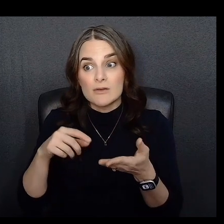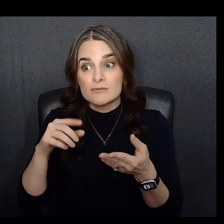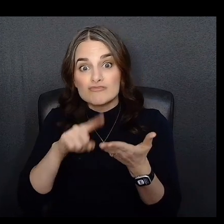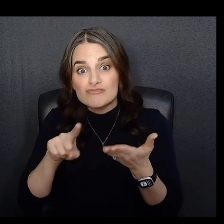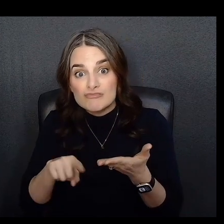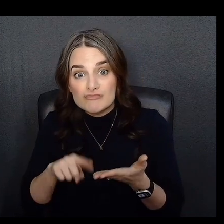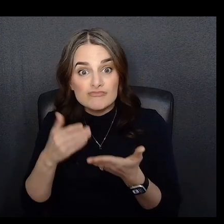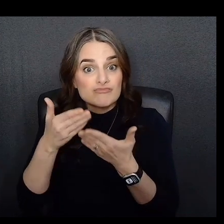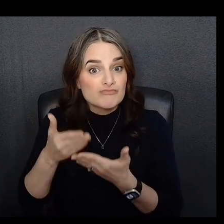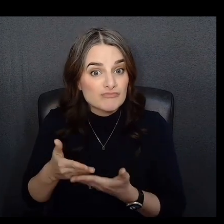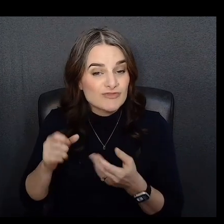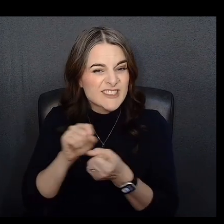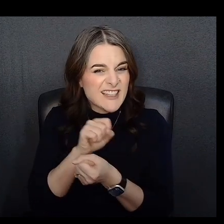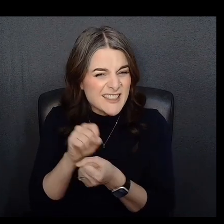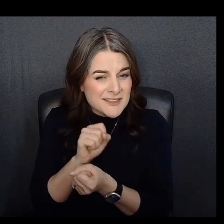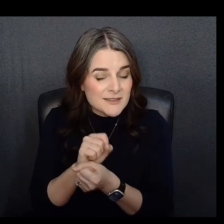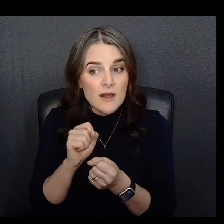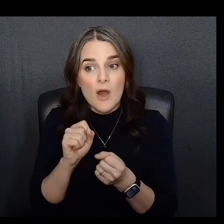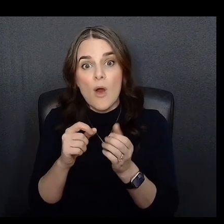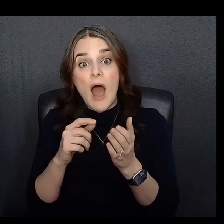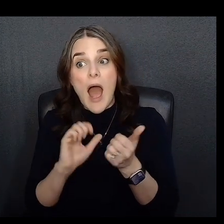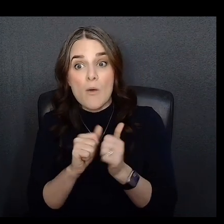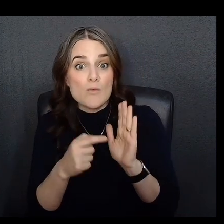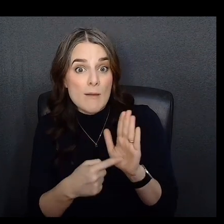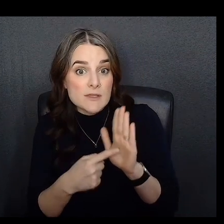we represent vocabulary to talk about violence and abuse as well.